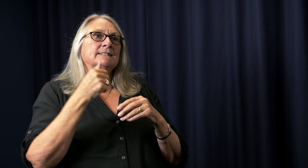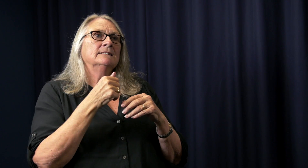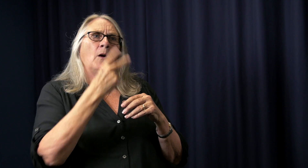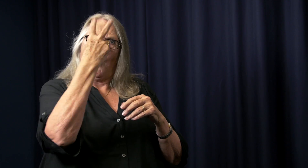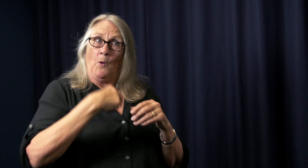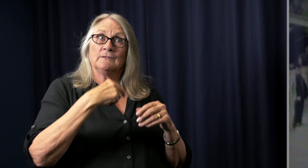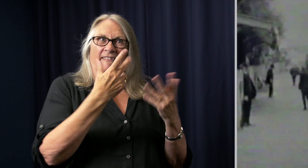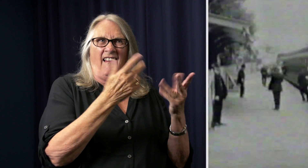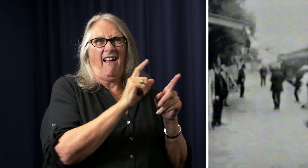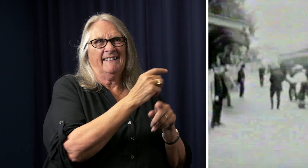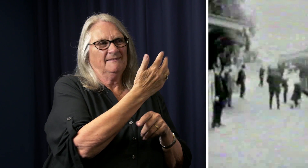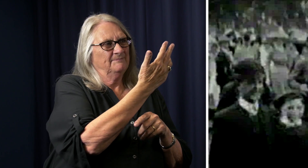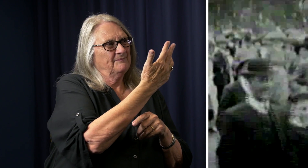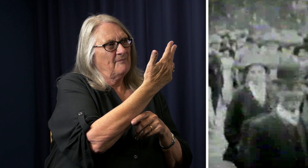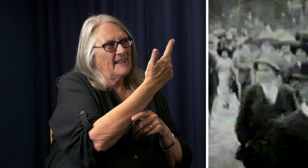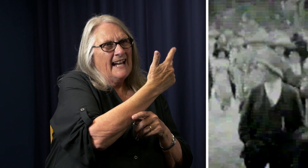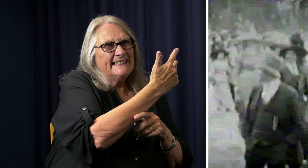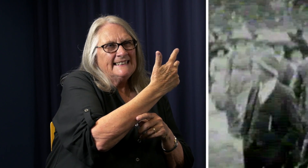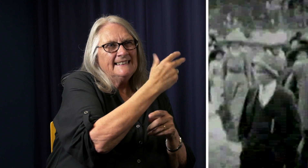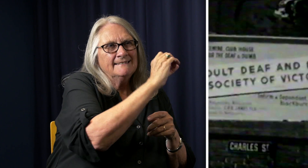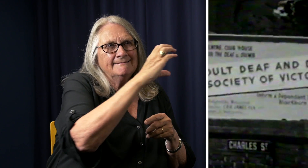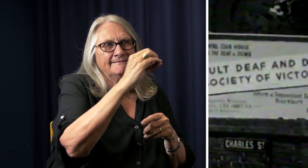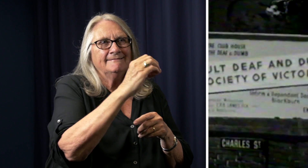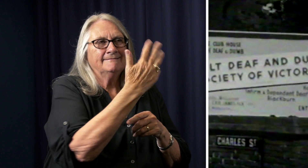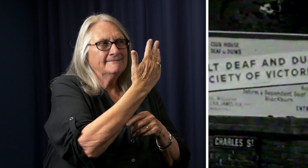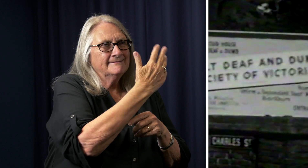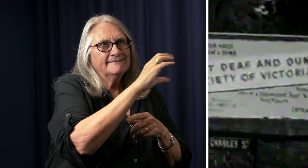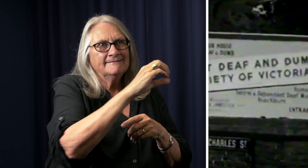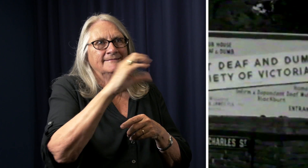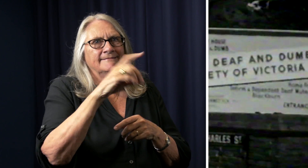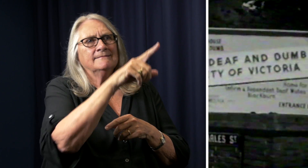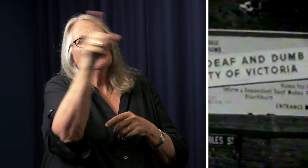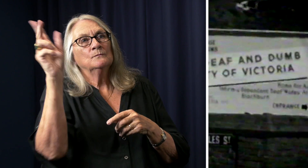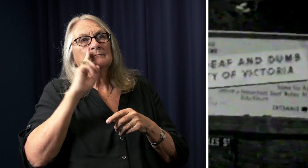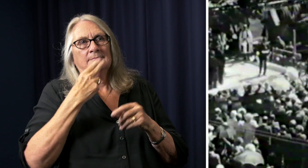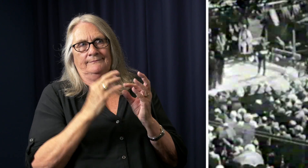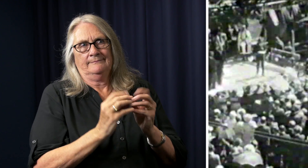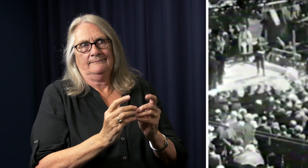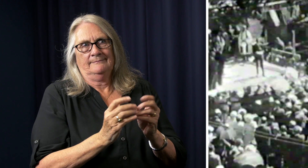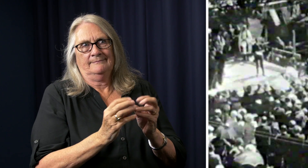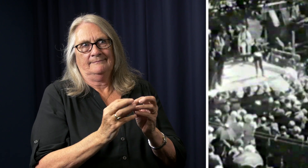if you look back in the olden days, if you like and I'm talking the 1800s, the early 1900s,